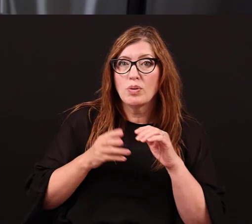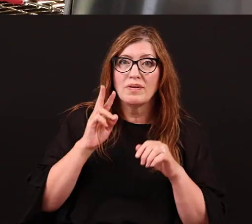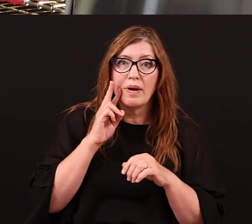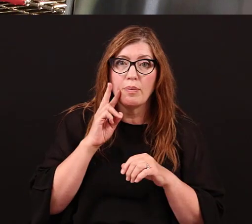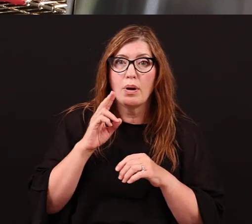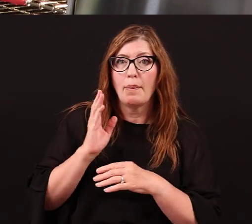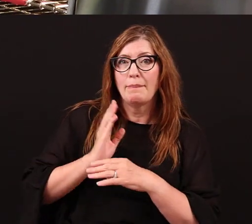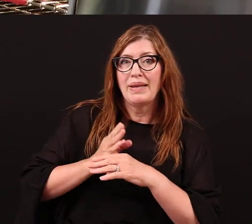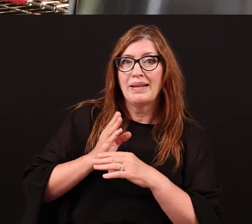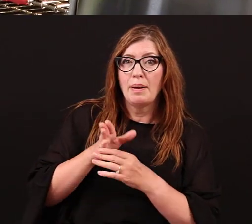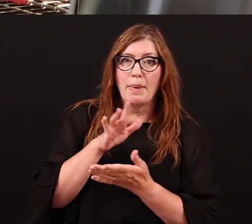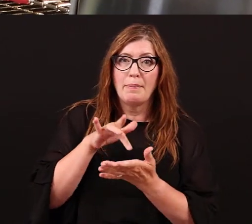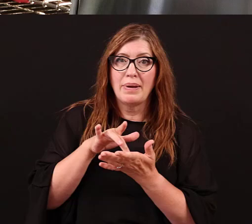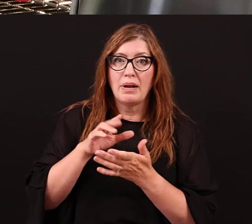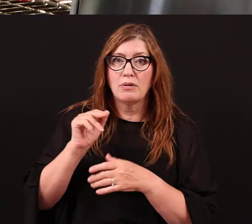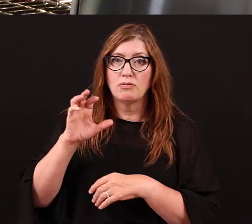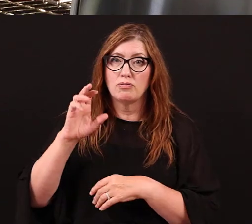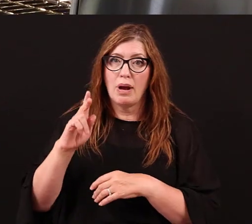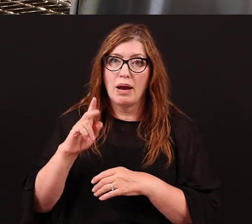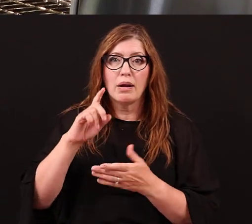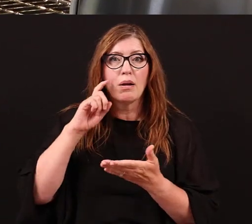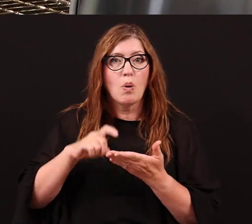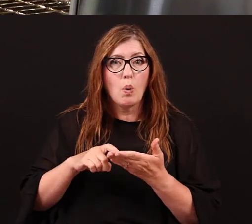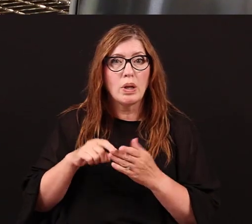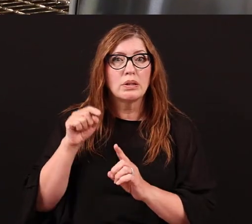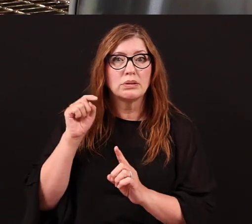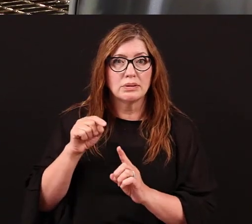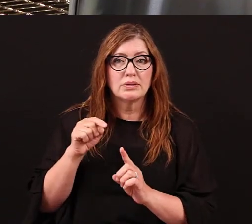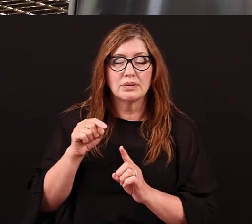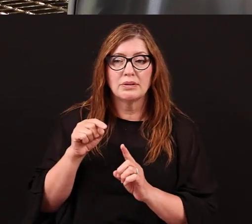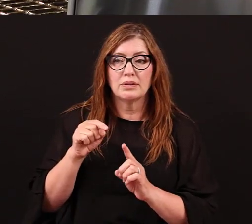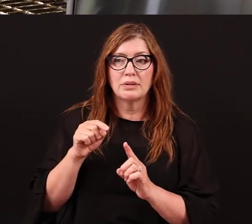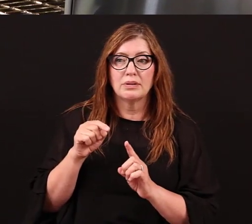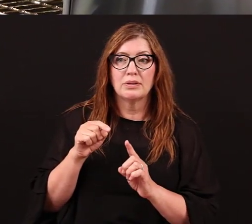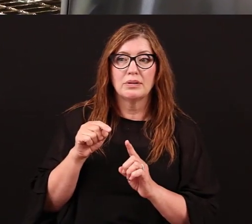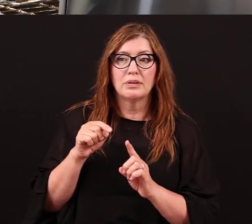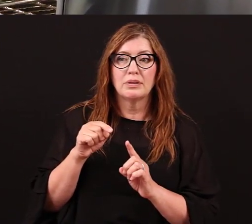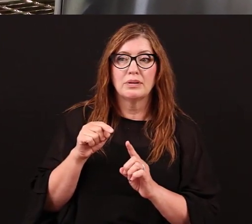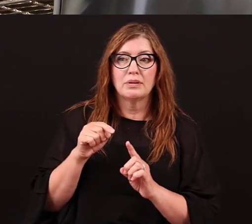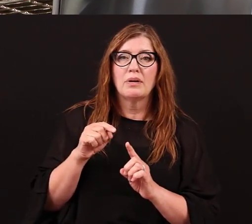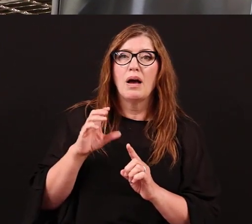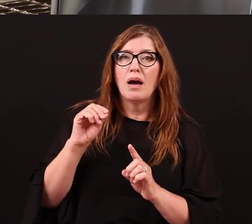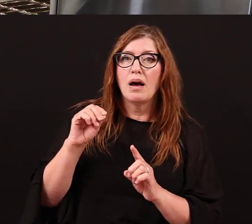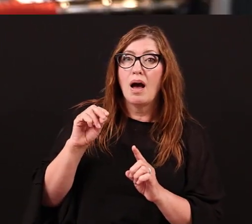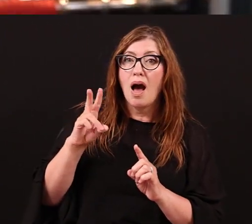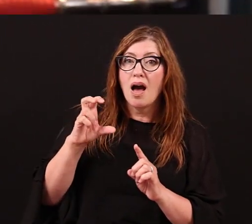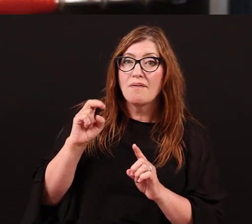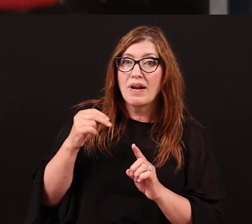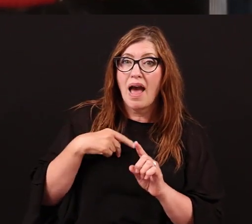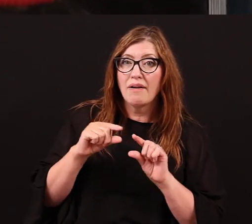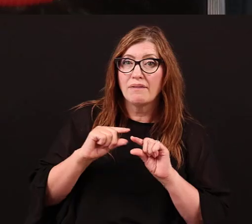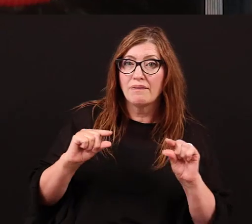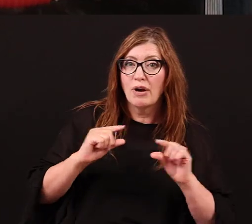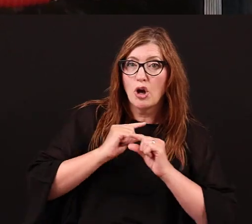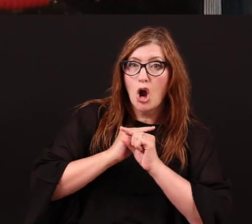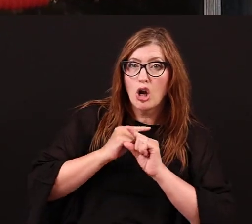on the medium middle rack. You will notice here on my oven, I have these oven guards here.